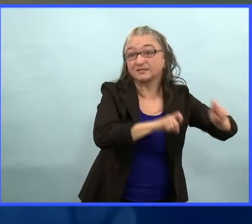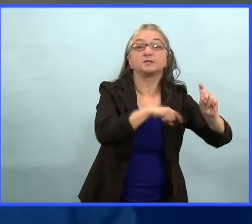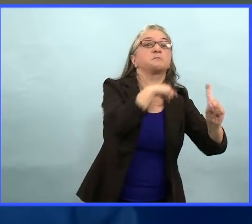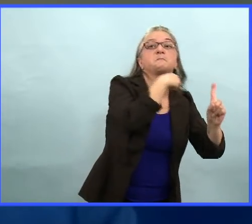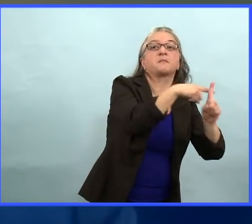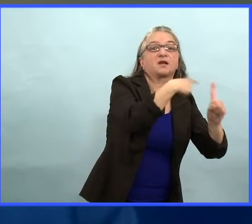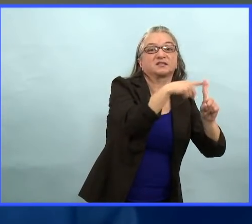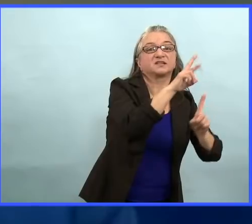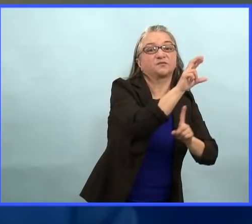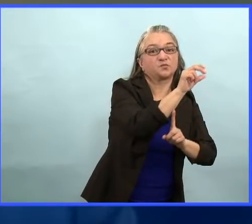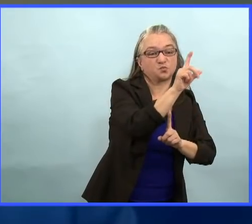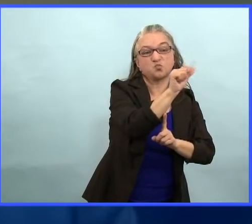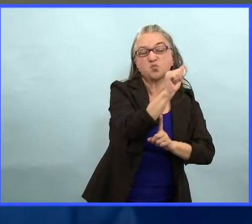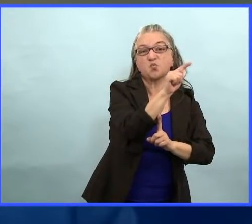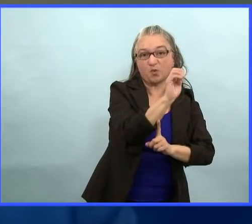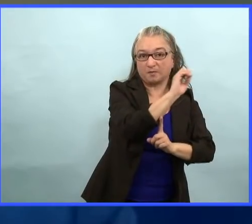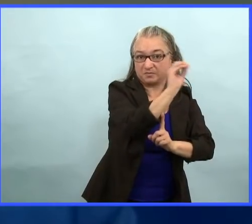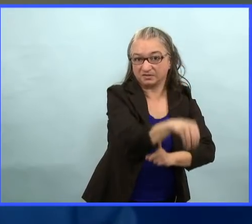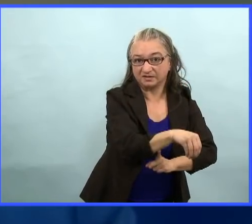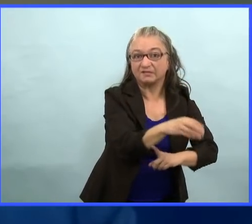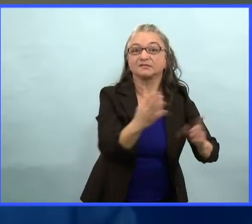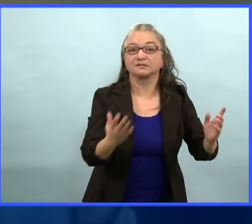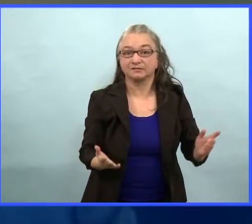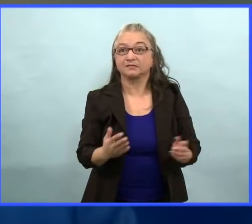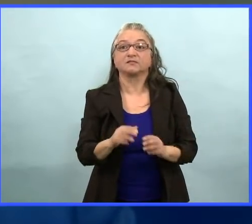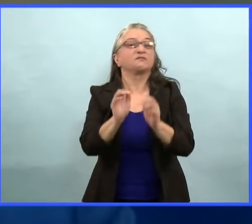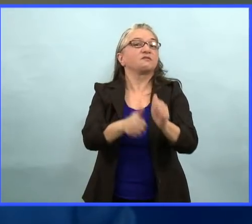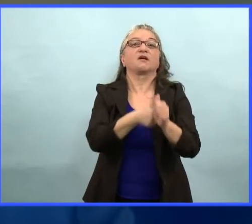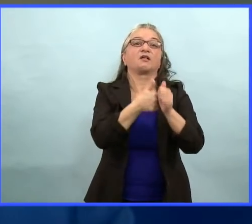of covid's activity in our province due to changes in testing criteria